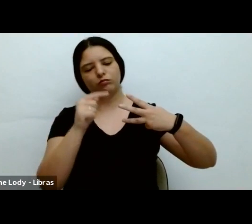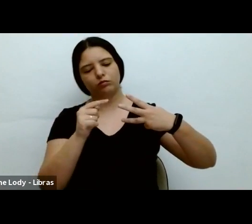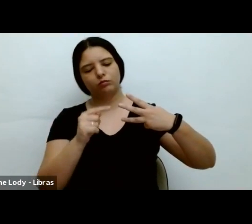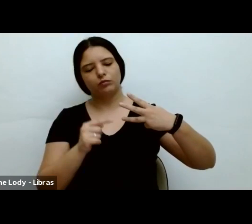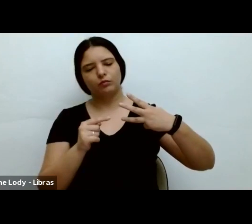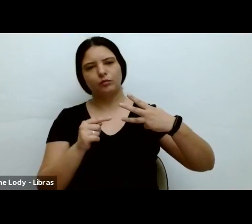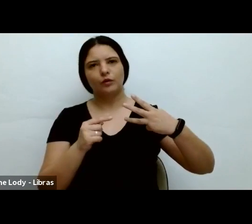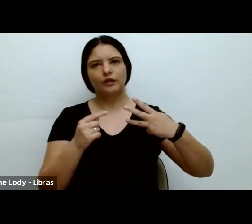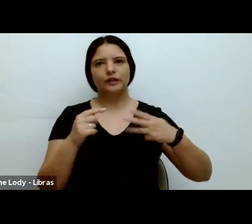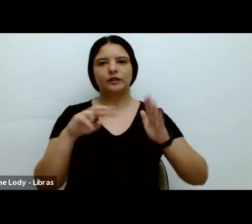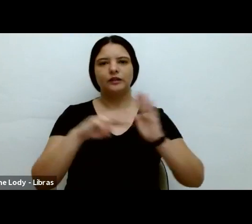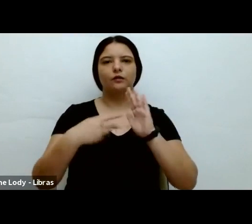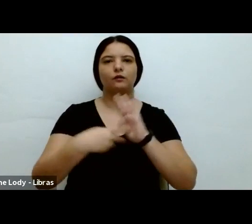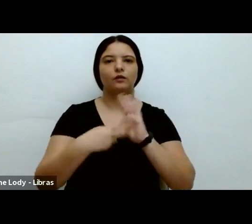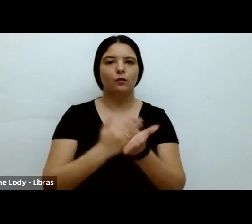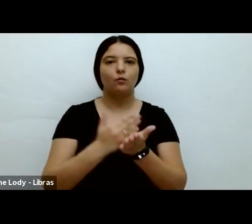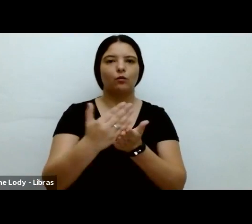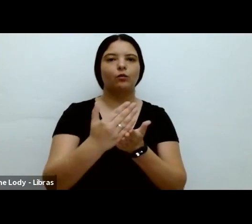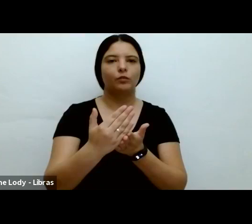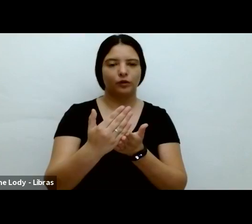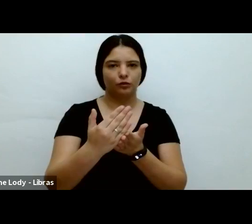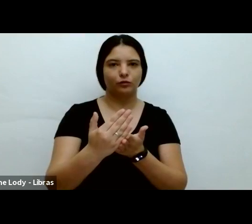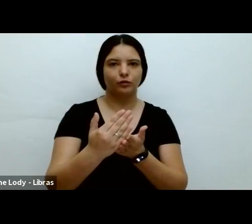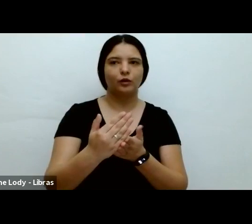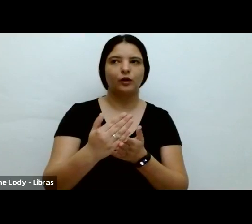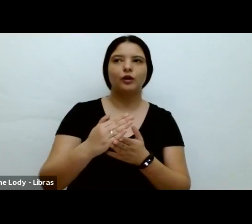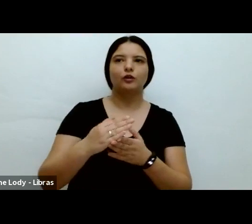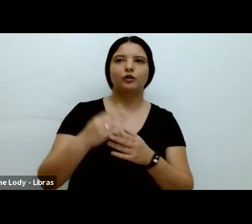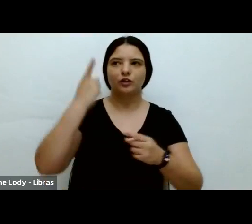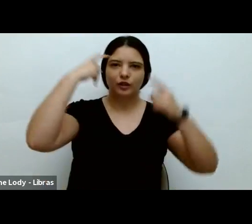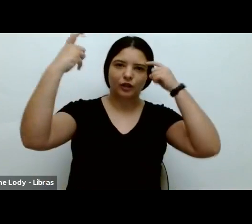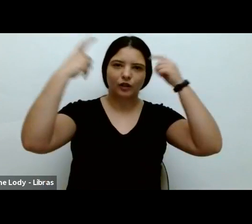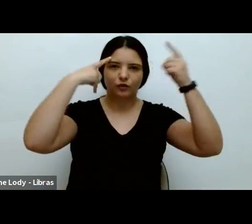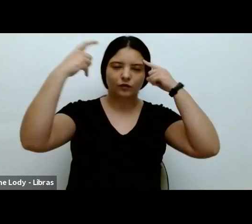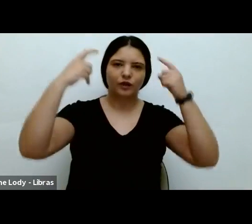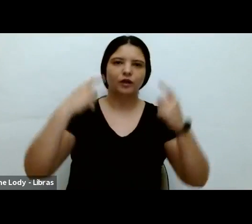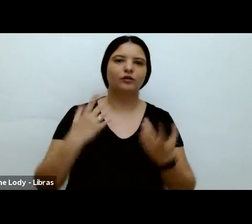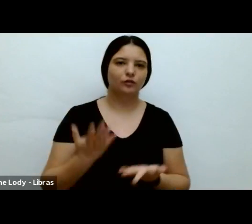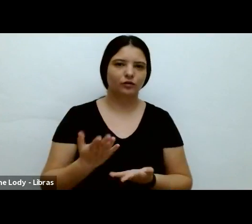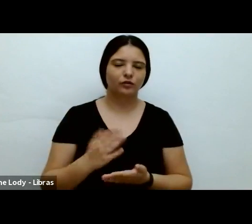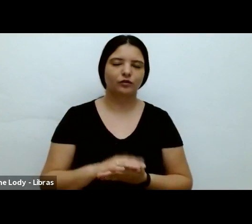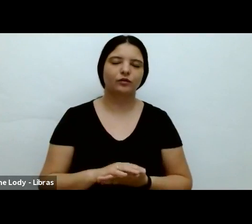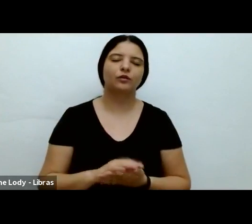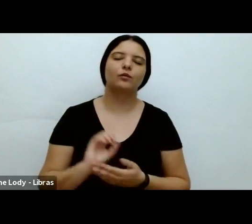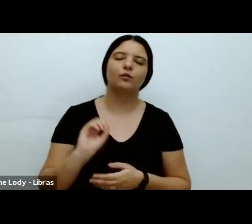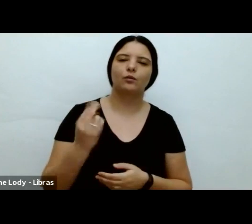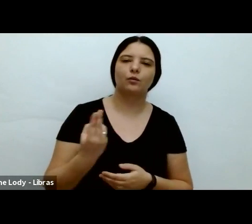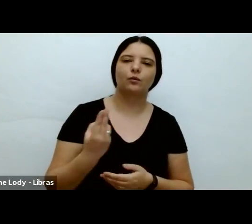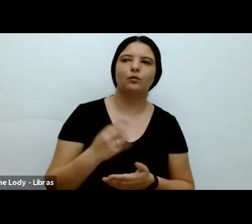you. in creative process. ss or Product do ss or Product development process